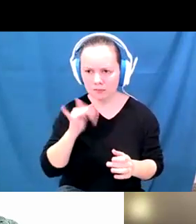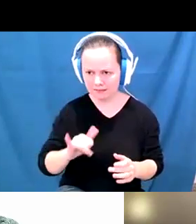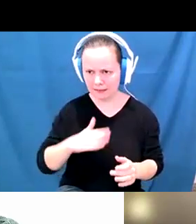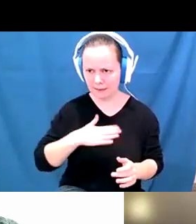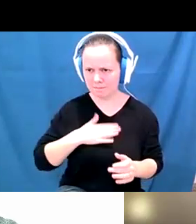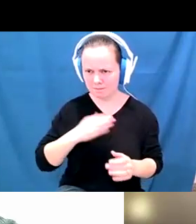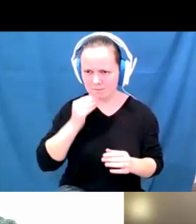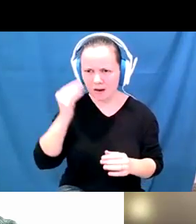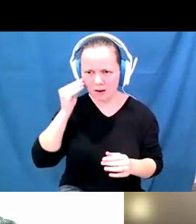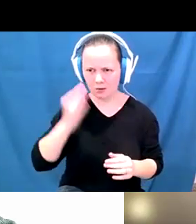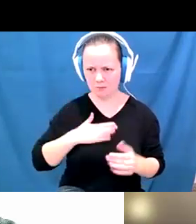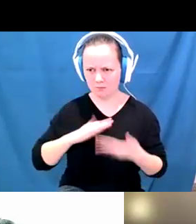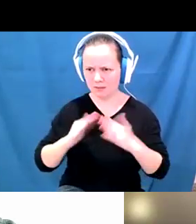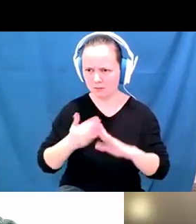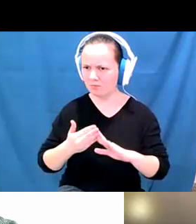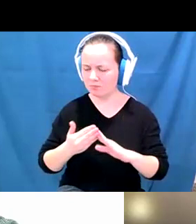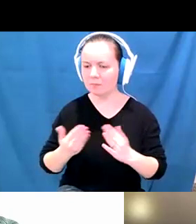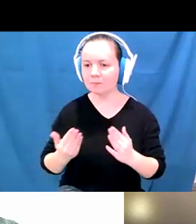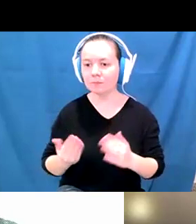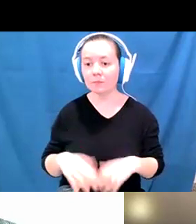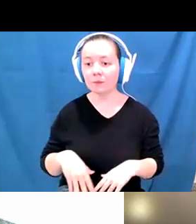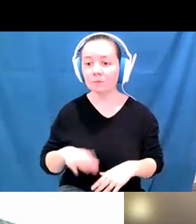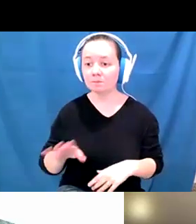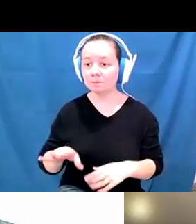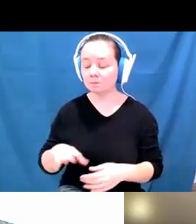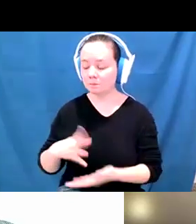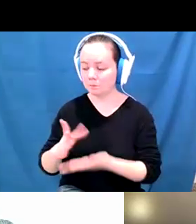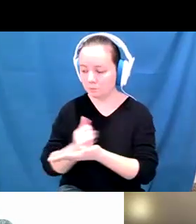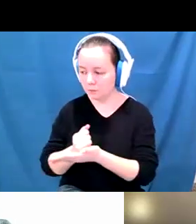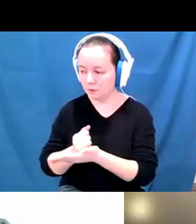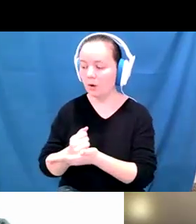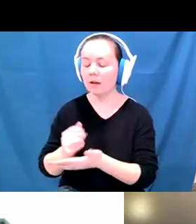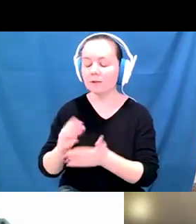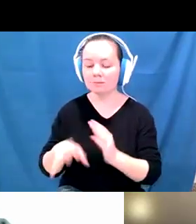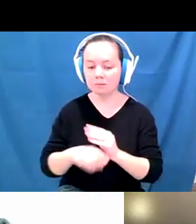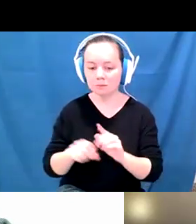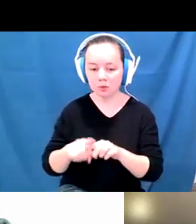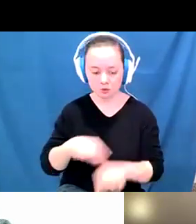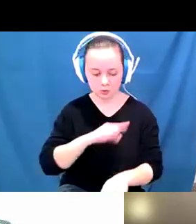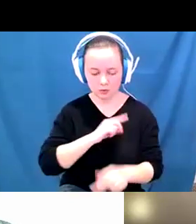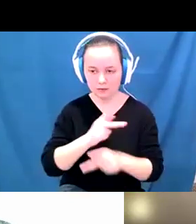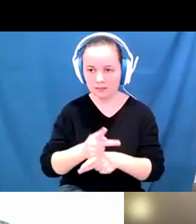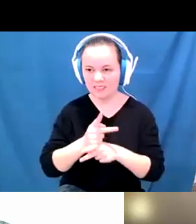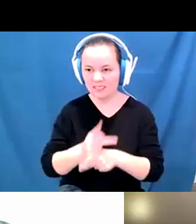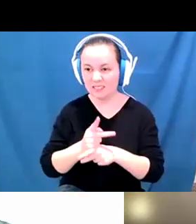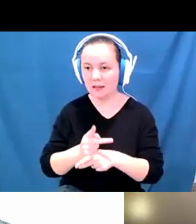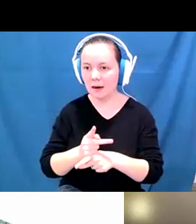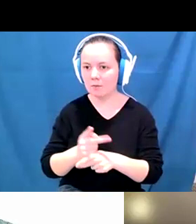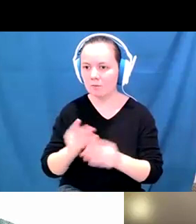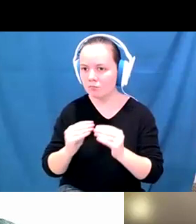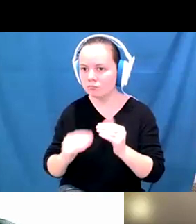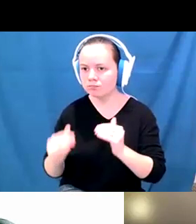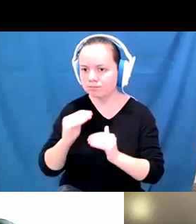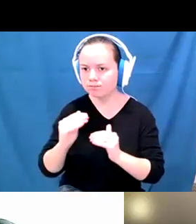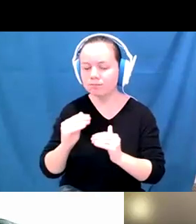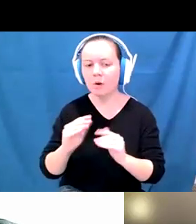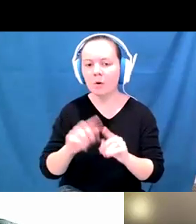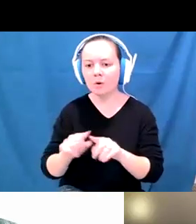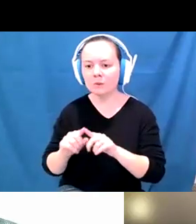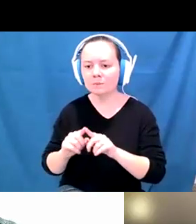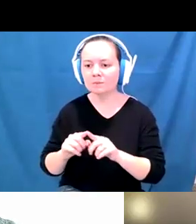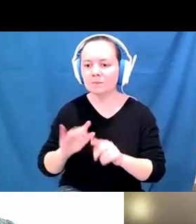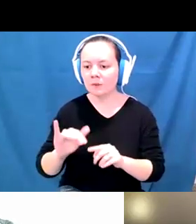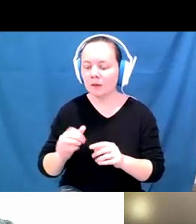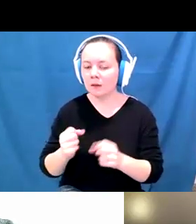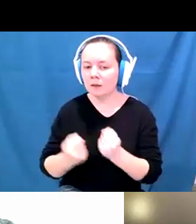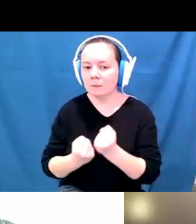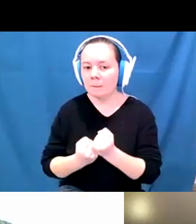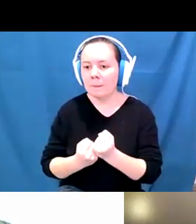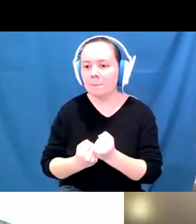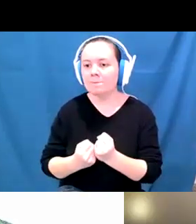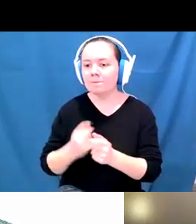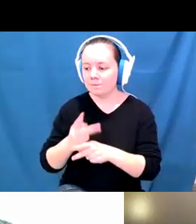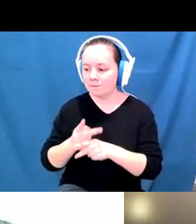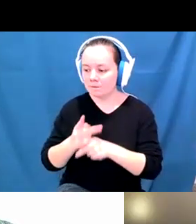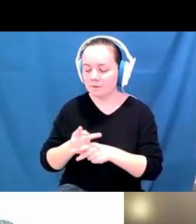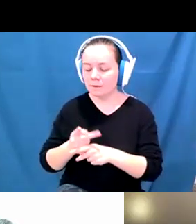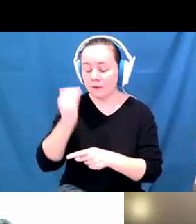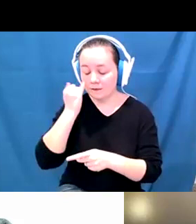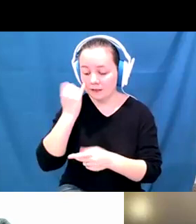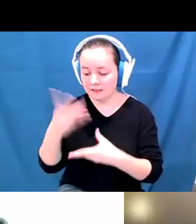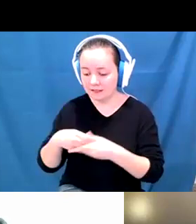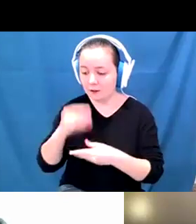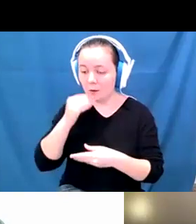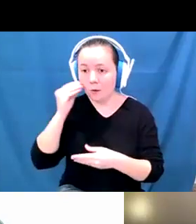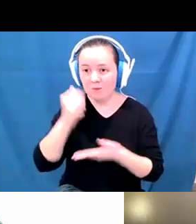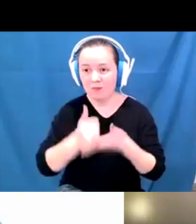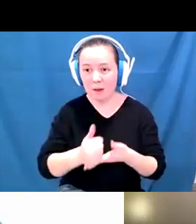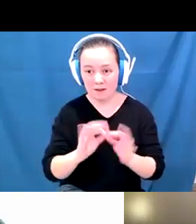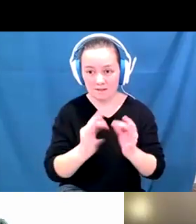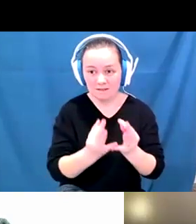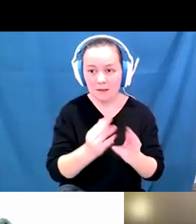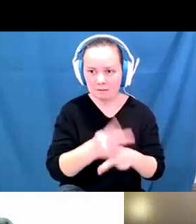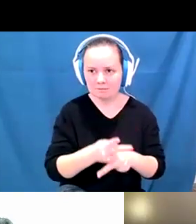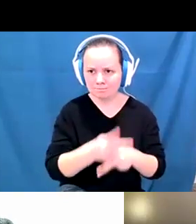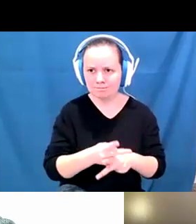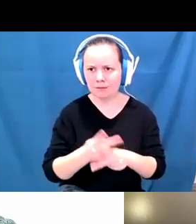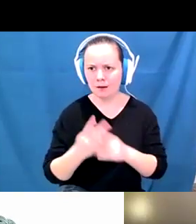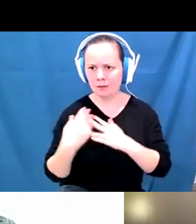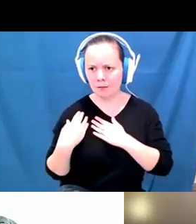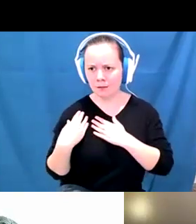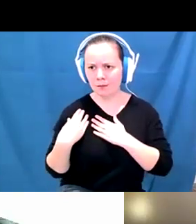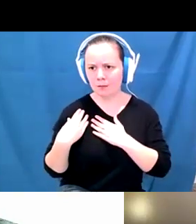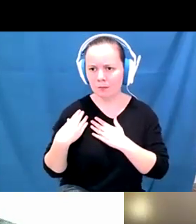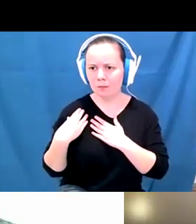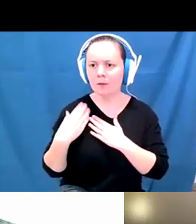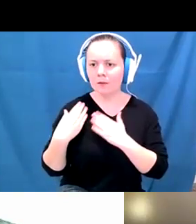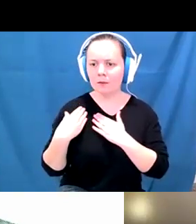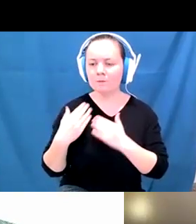They're cost effective, and the quality of care is also superior. And they support family caregivers. In many cases, the direct care workers alleviate the burden on a family caregiver, which allows the family caregivers to maintain their own health and independence.